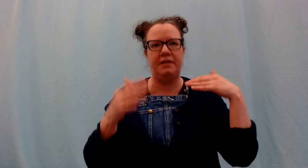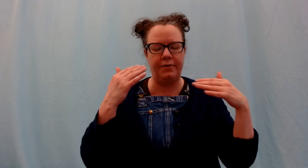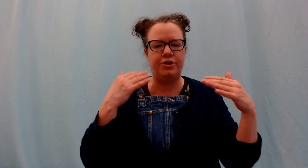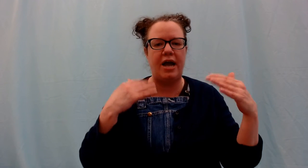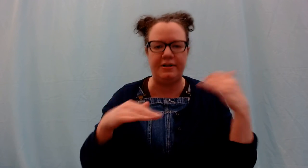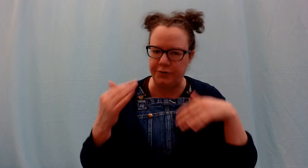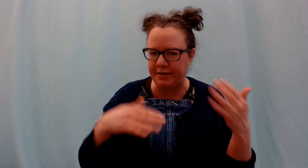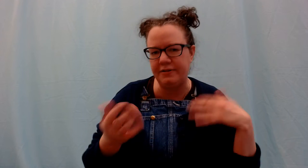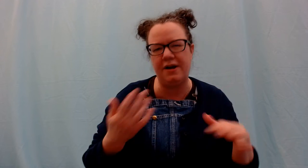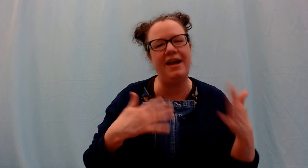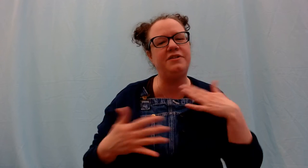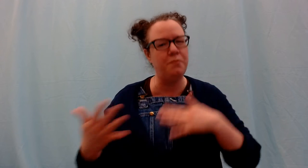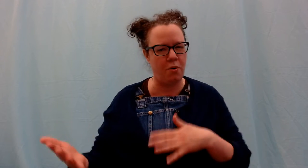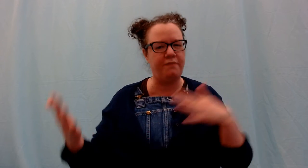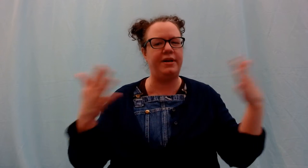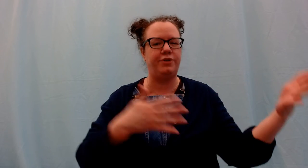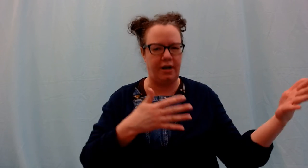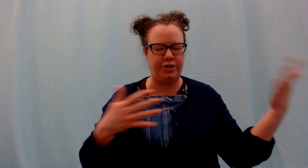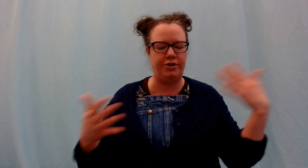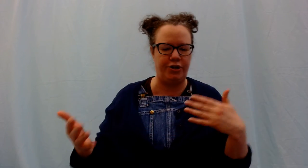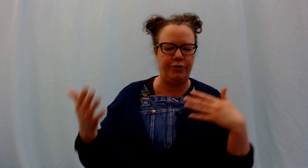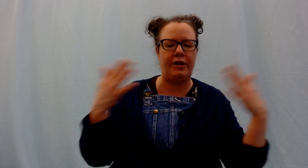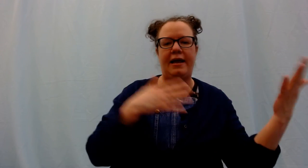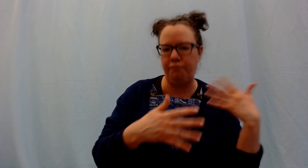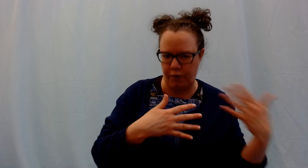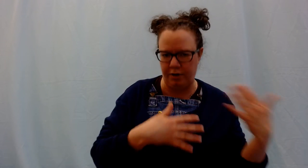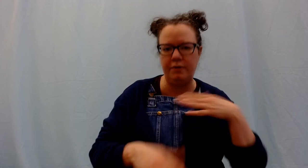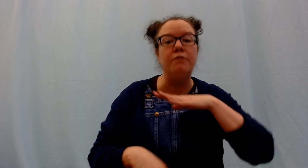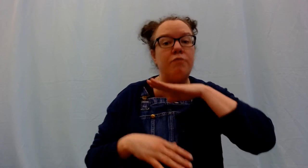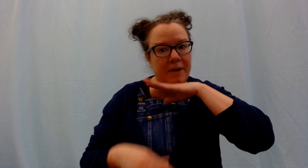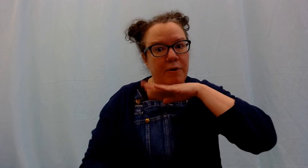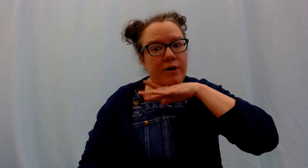language as you sing the song. It's more of an introduction to like where remember we're